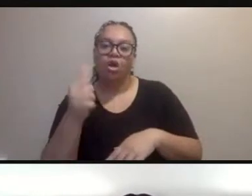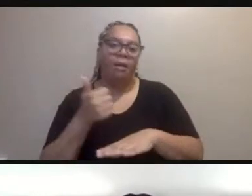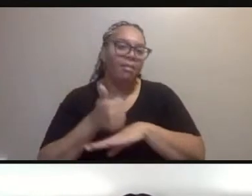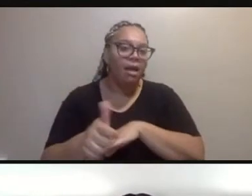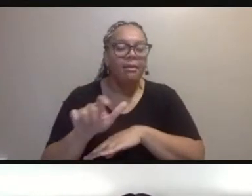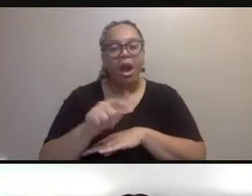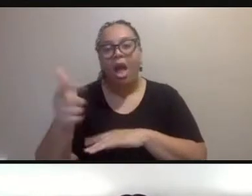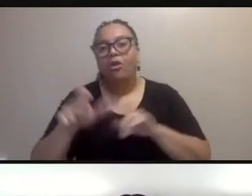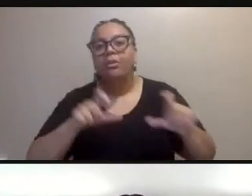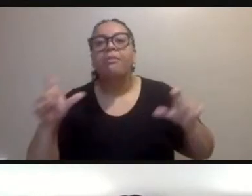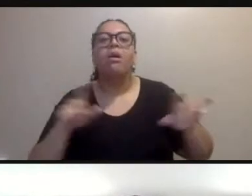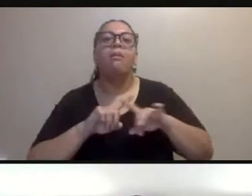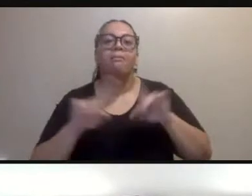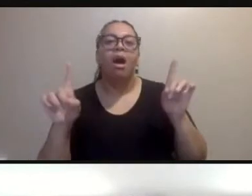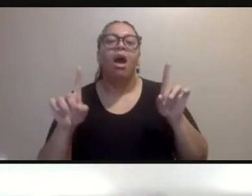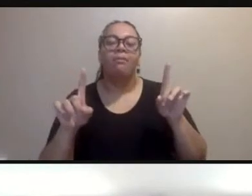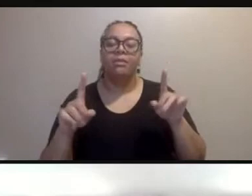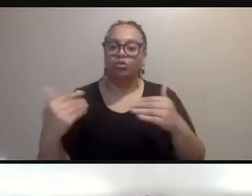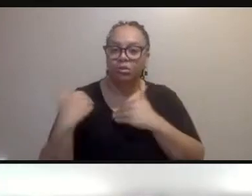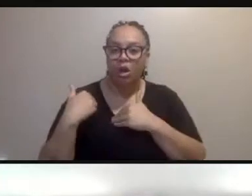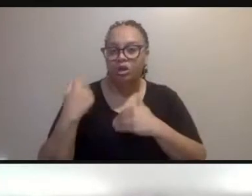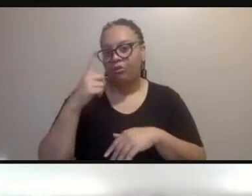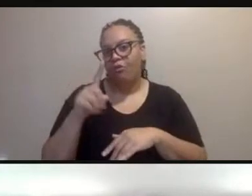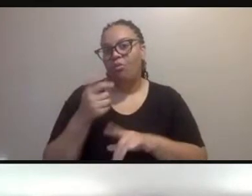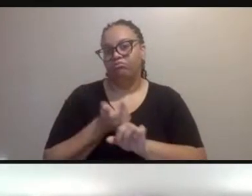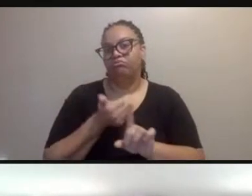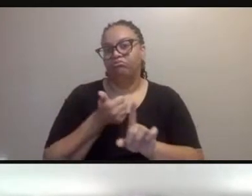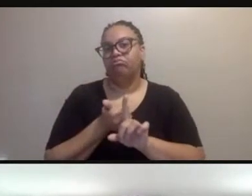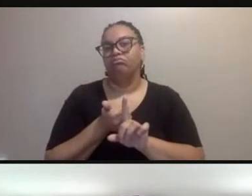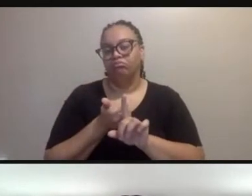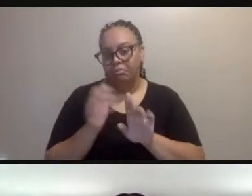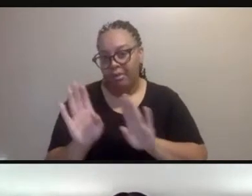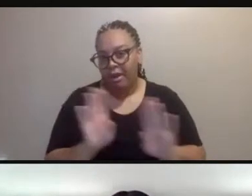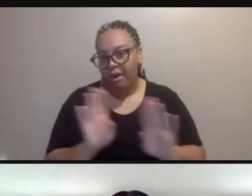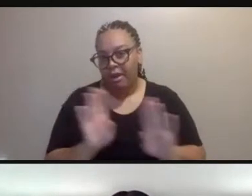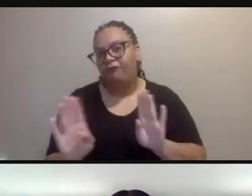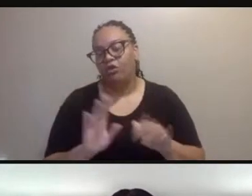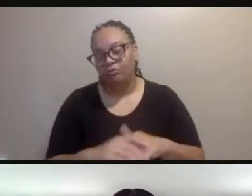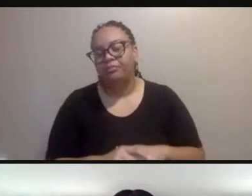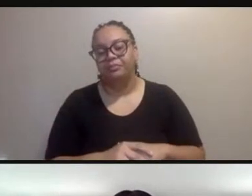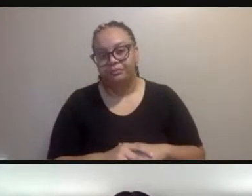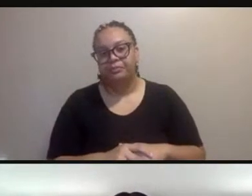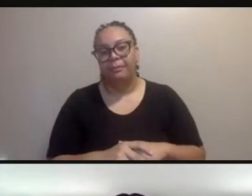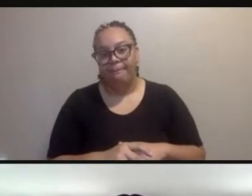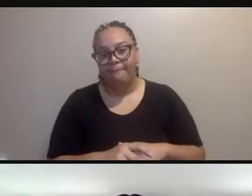AND HOLD STUDENTS ACCOUNTABLE FOR THEIR ACTIONS AND THEIR